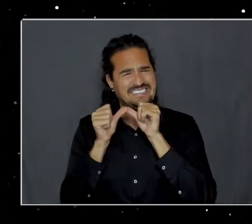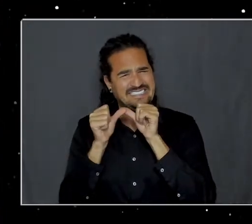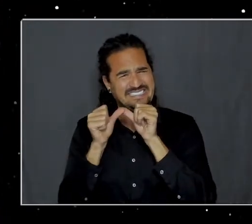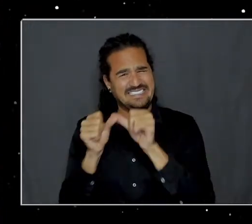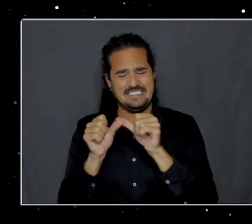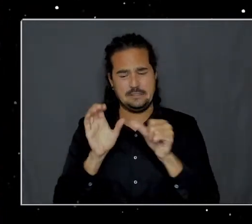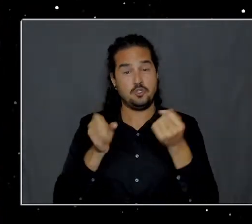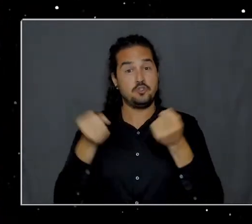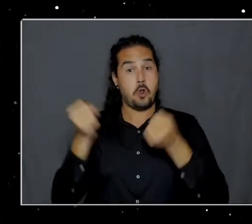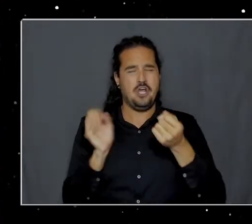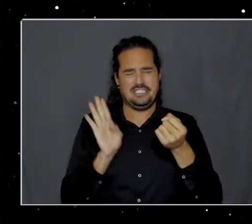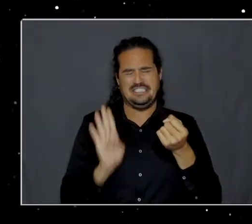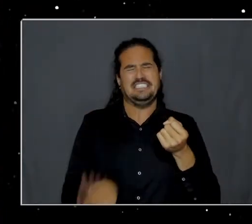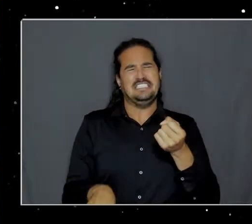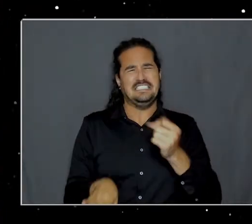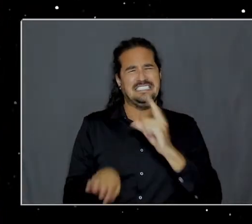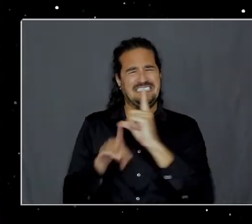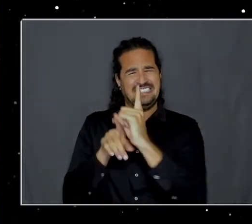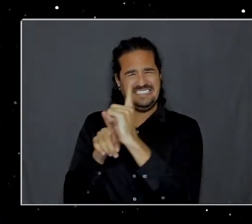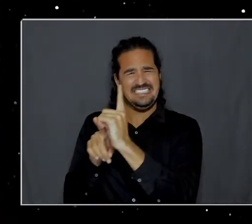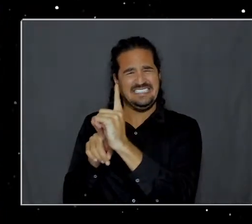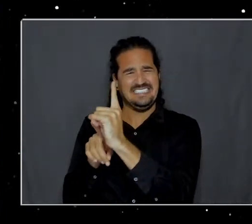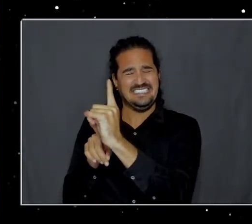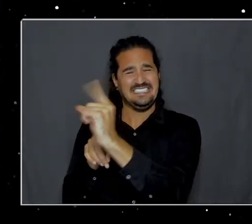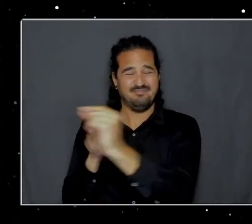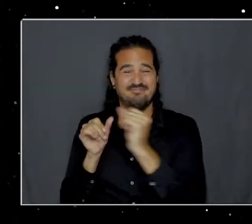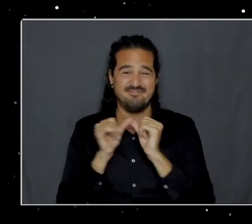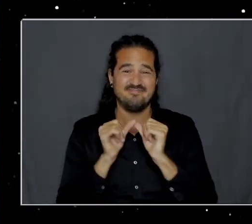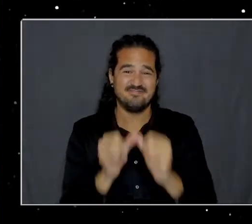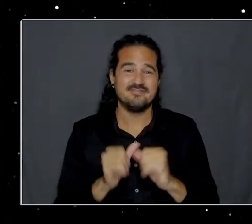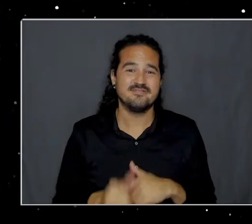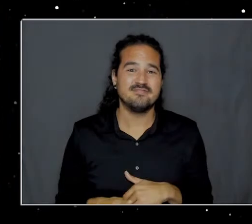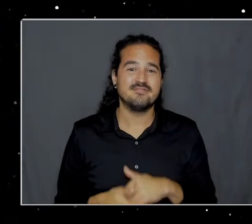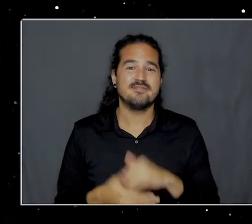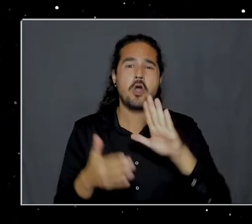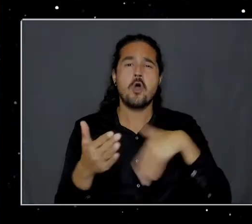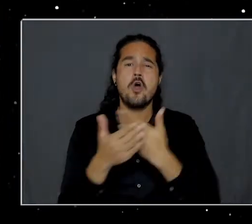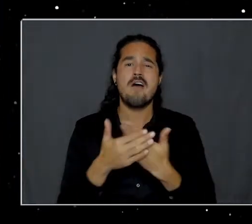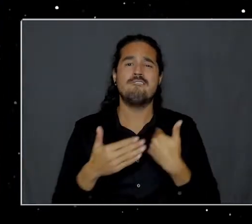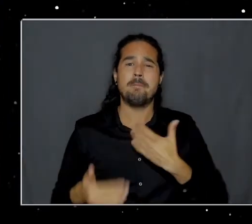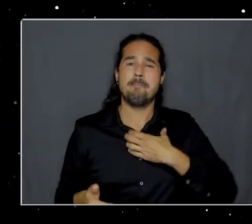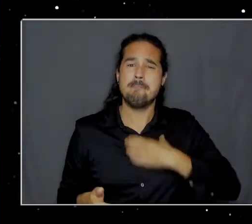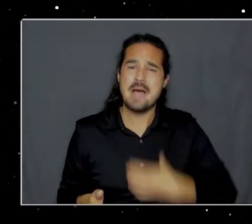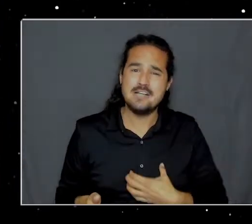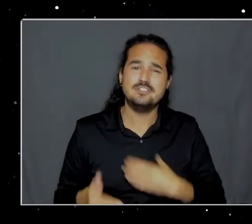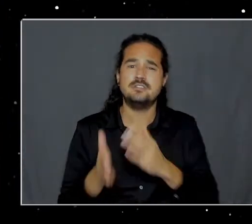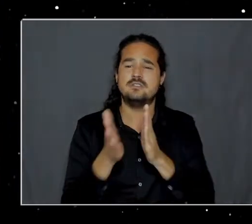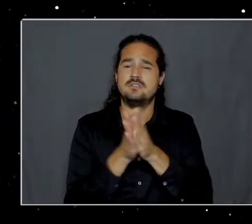OF THE GAS PEDAL. WE ALL HAVE A PASSION AND A PURPOSE AND A TOPIC THAT INSPIRES THESE RIGHTEOUS